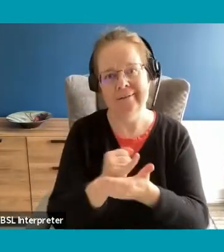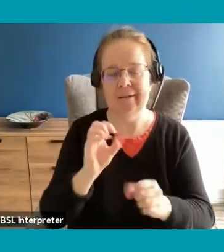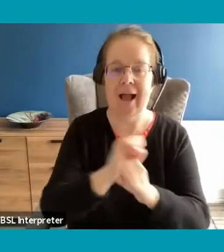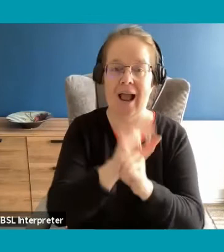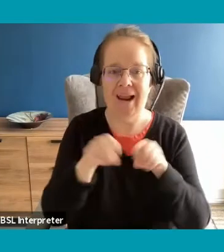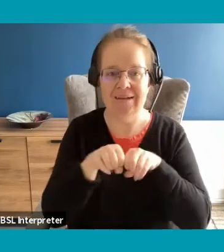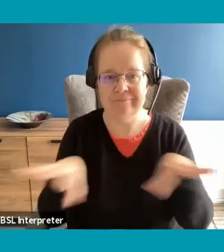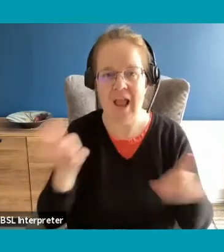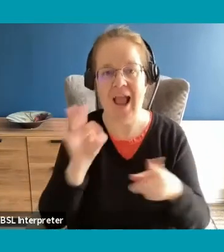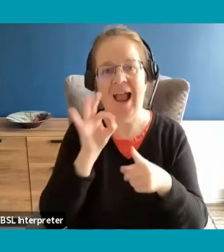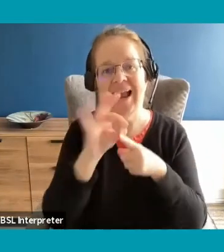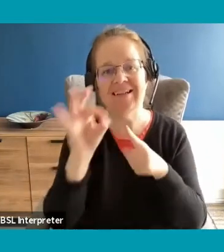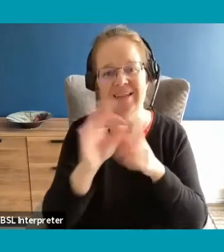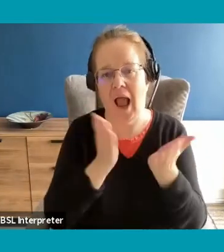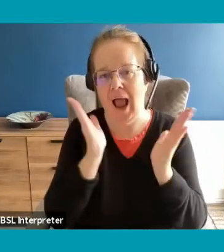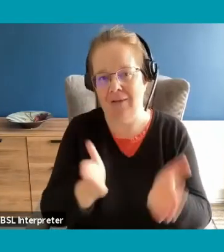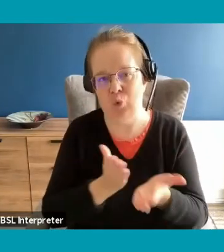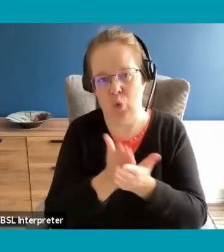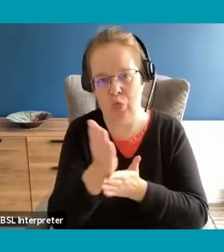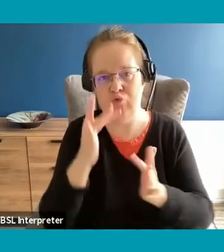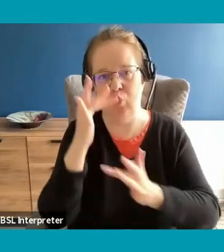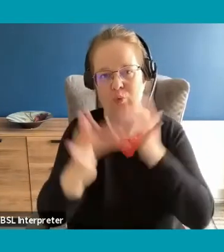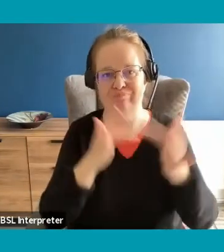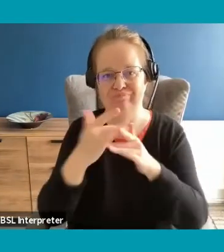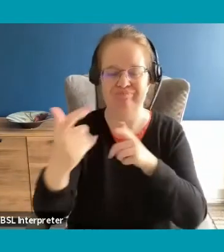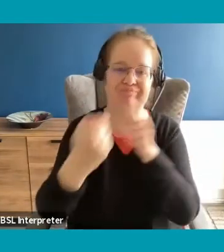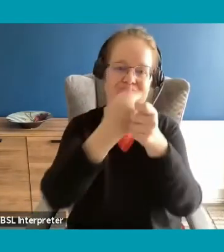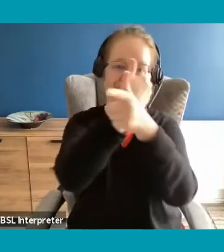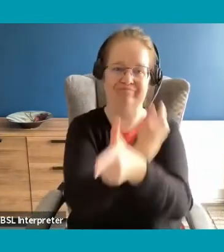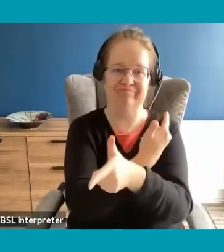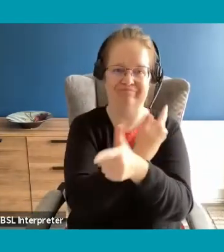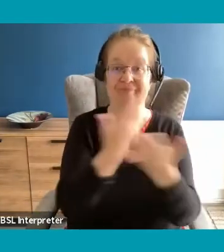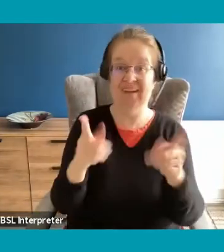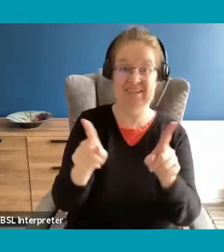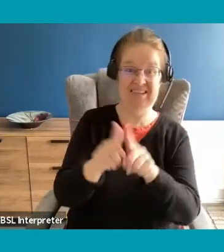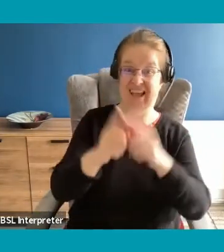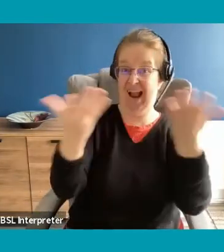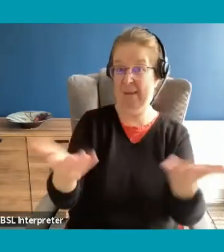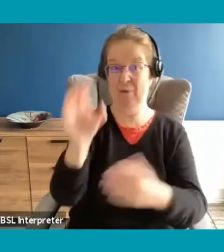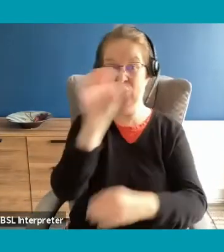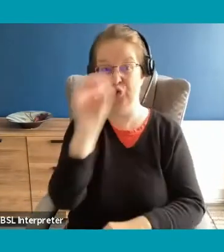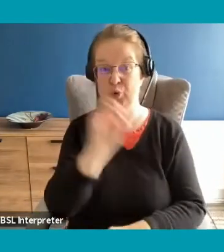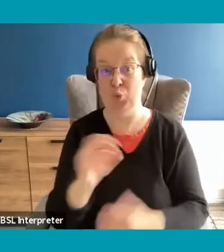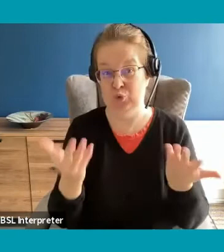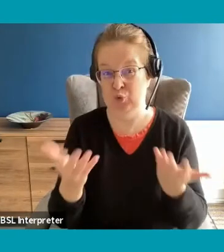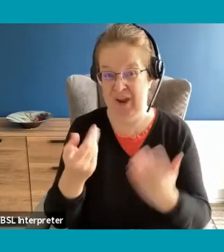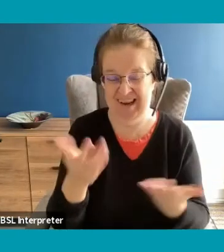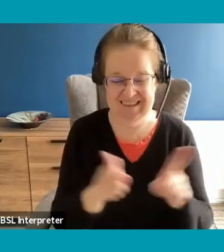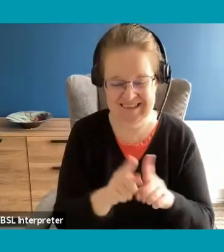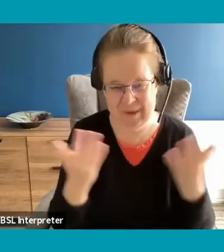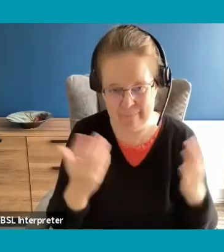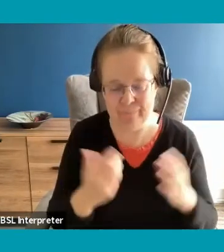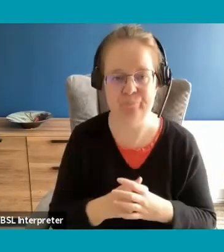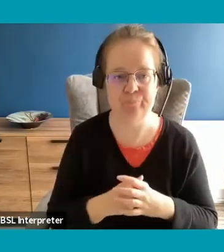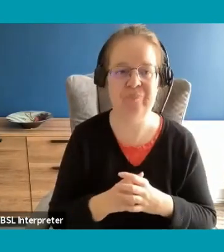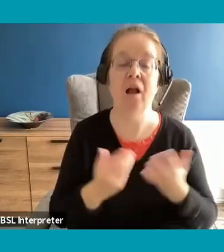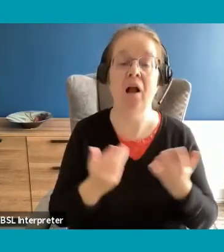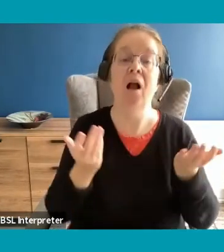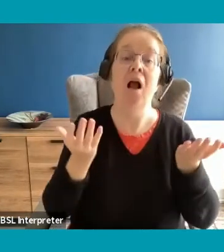of interviews via video conferencing like what we're all on today and then, But now you know with we're